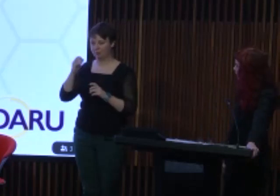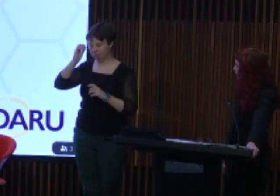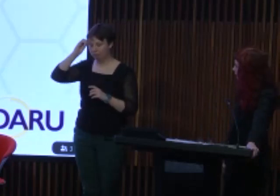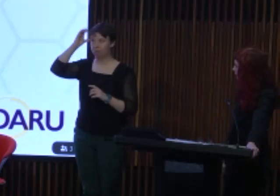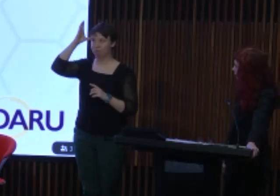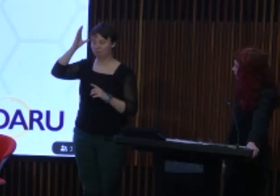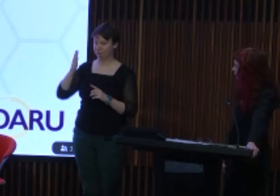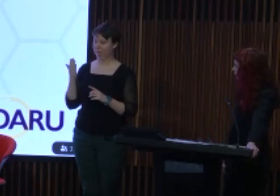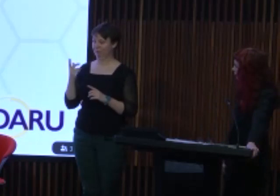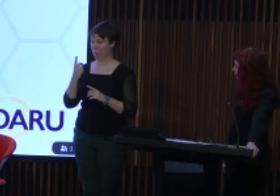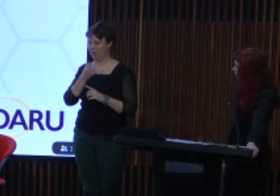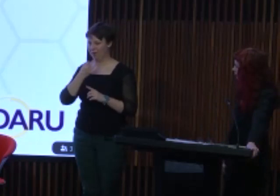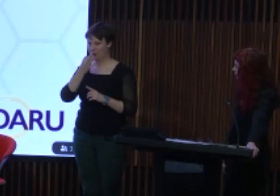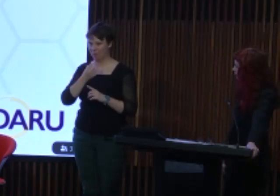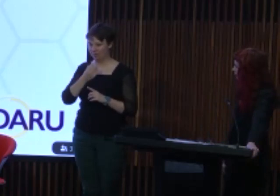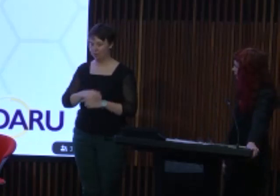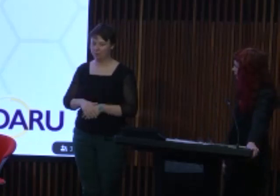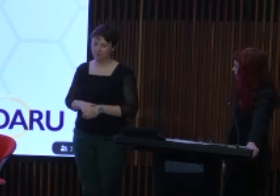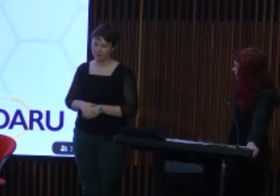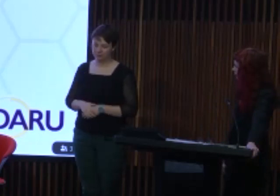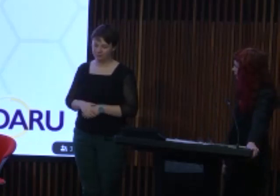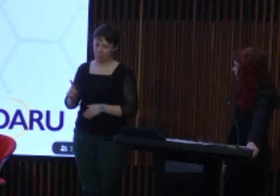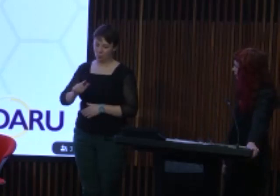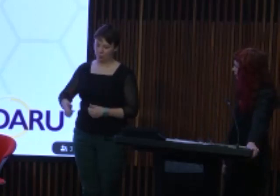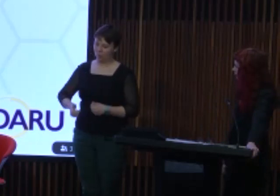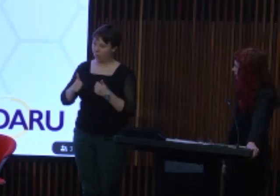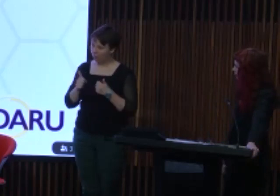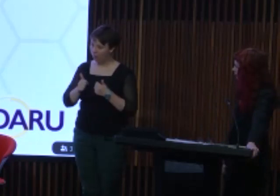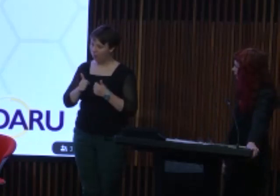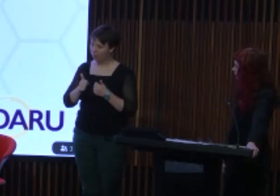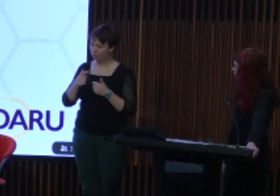last hour. I think what's working well was that there is an acknowledgement that the